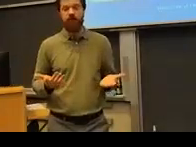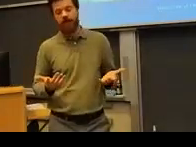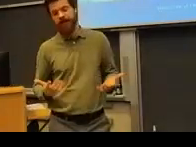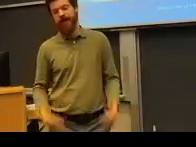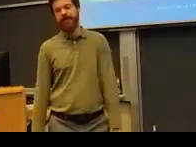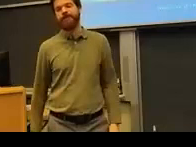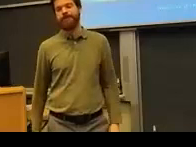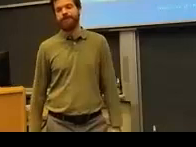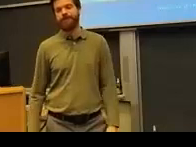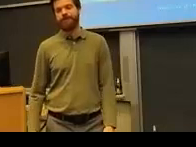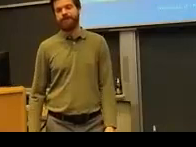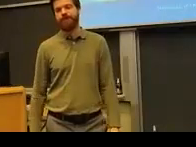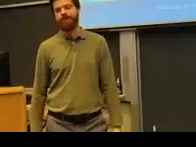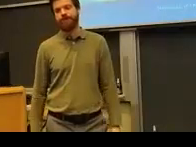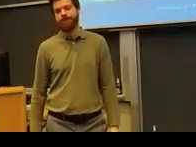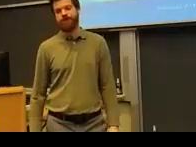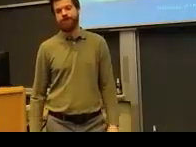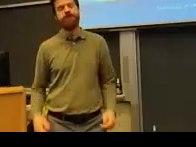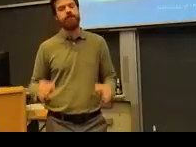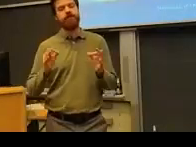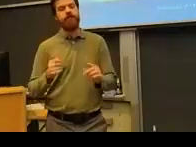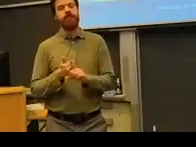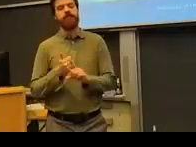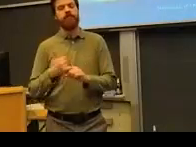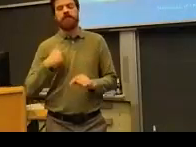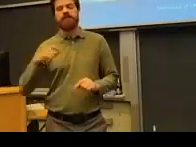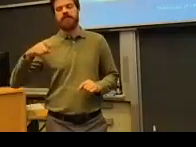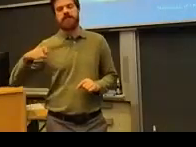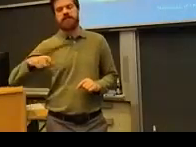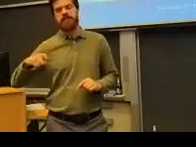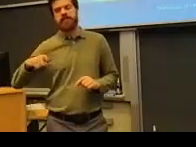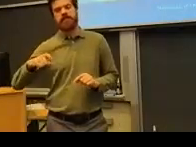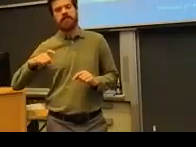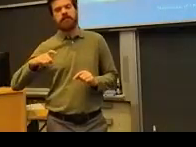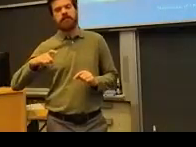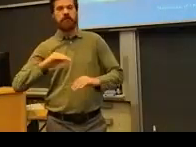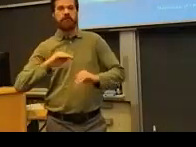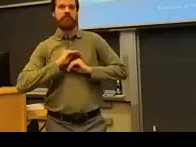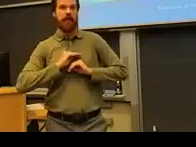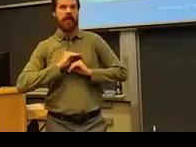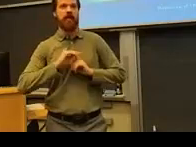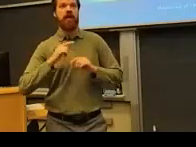you know it's it's definitely need a need that's being met I don't want to say finally but um you